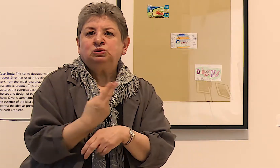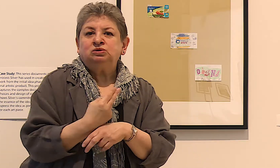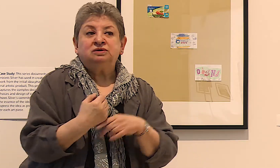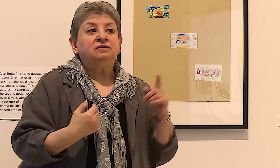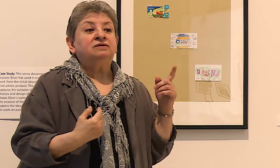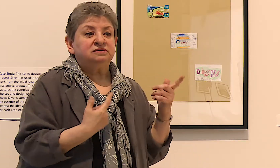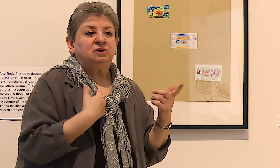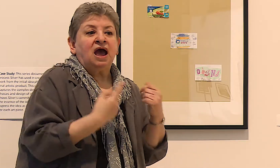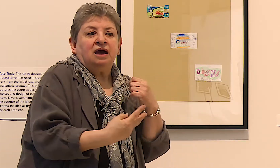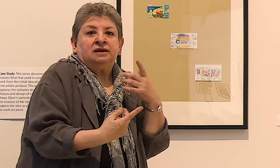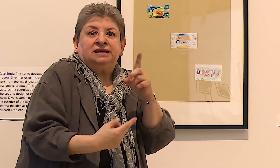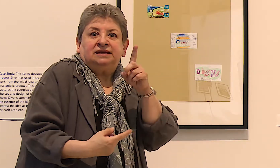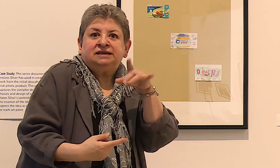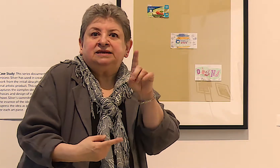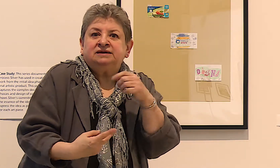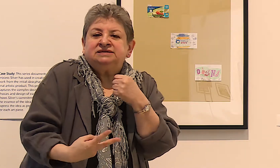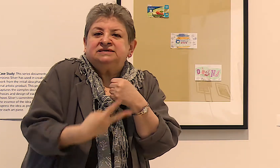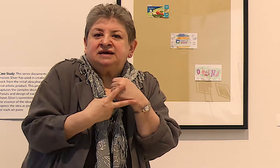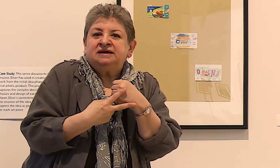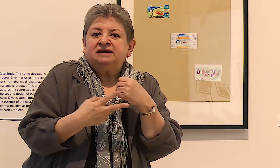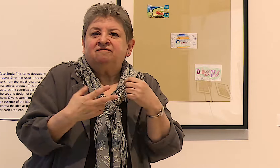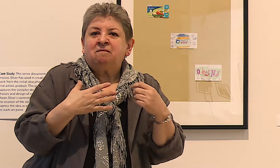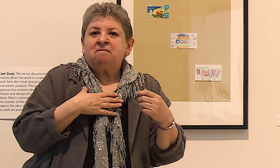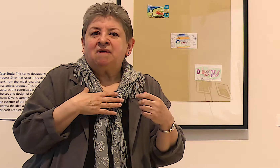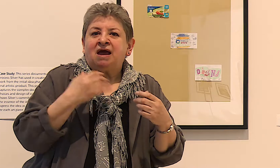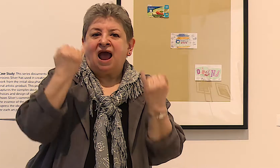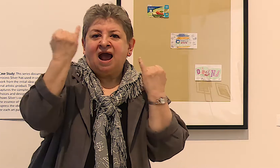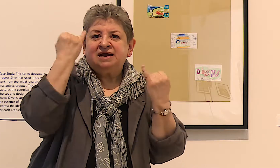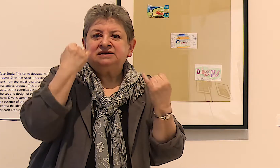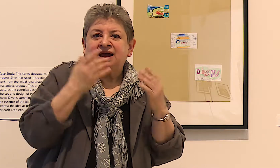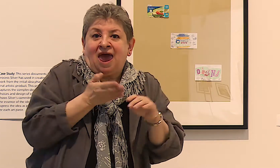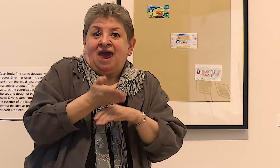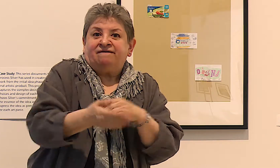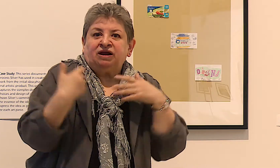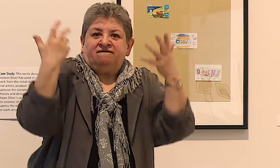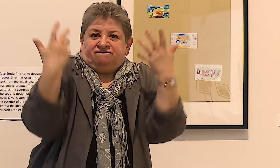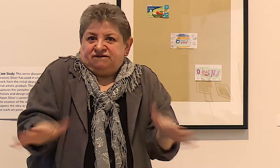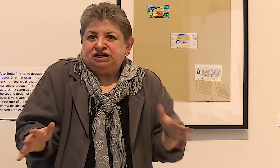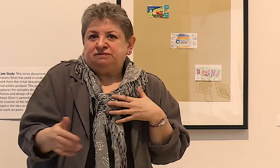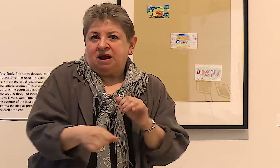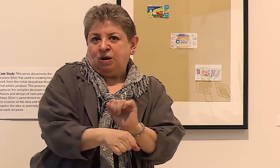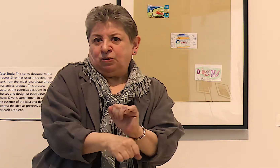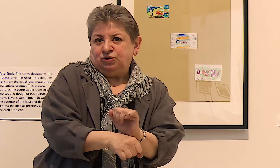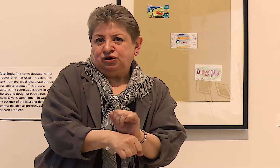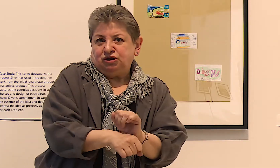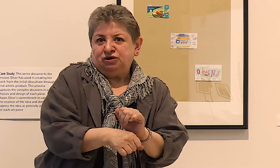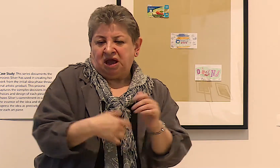and made record of those ideas that I saved in multiple filing cabinets.